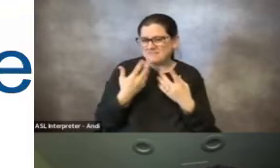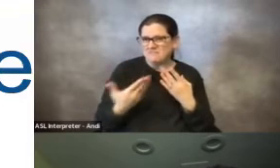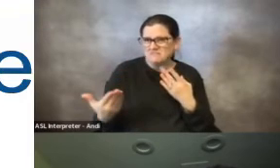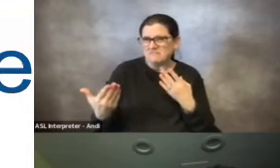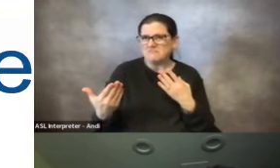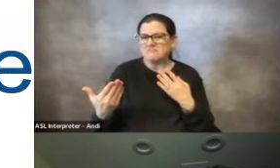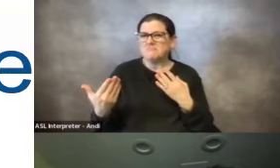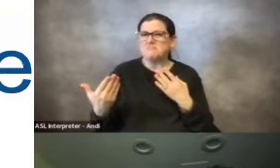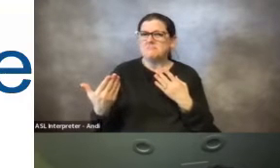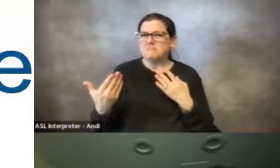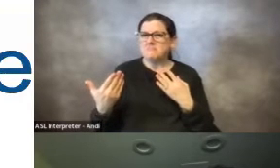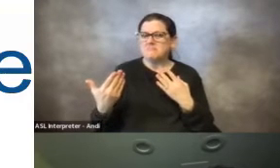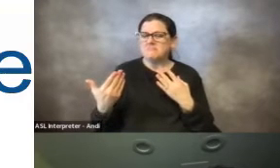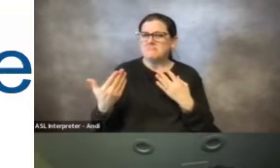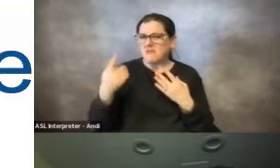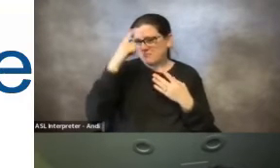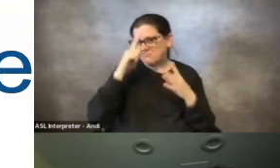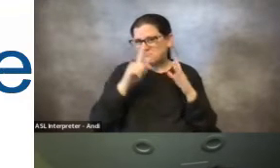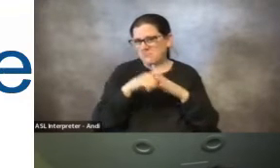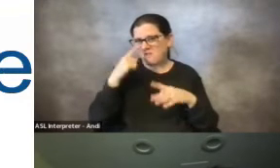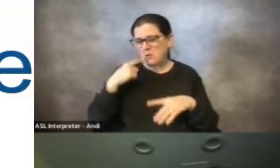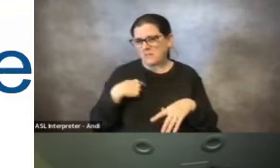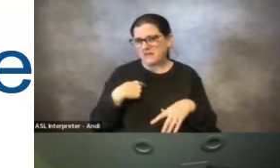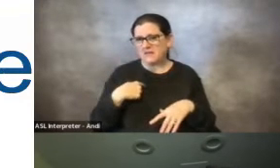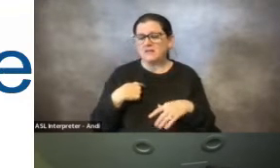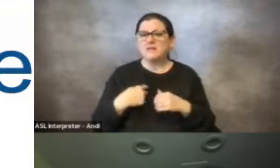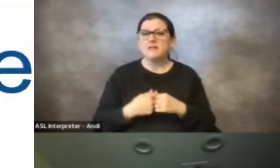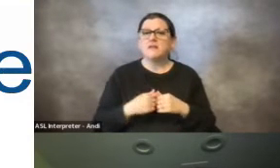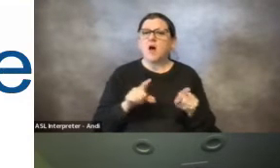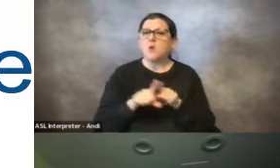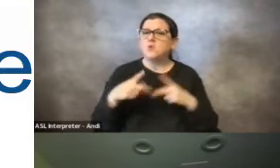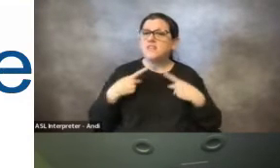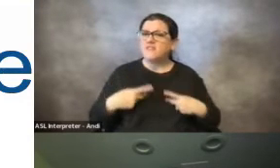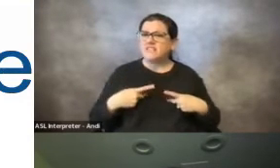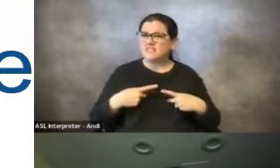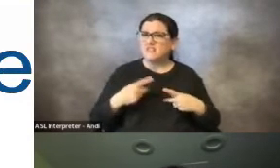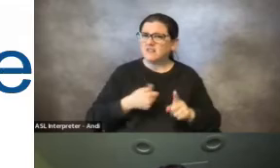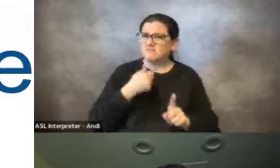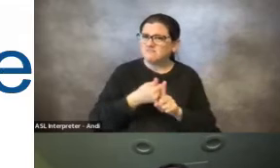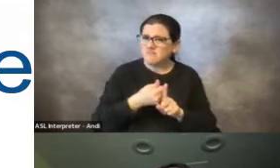screen, and then, you know, there's the physical consequences. So there's the physical consequences that can